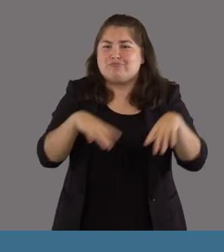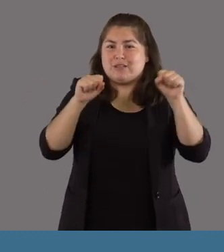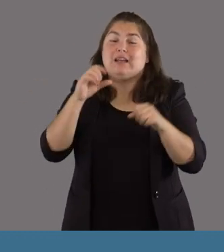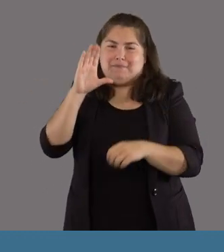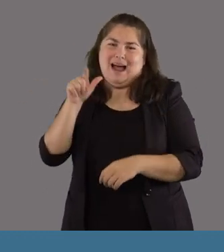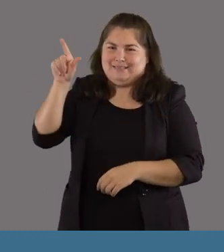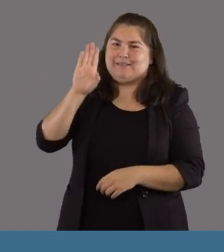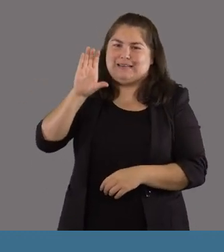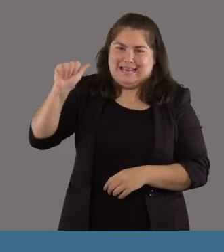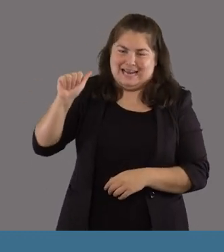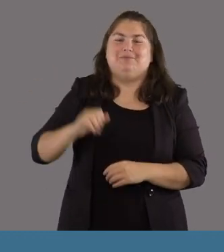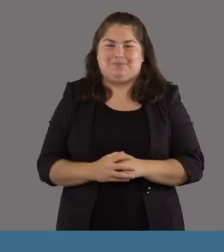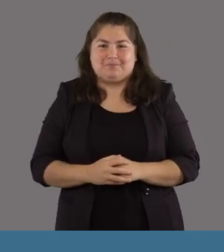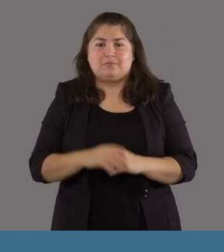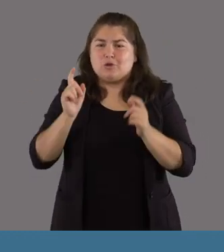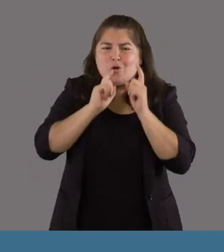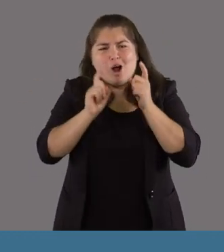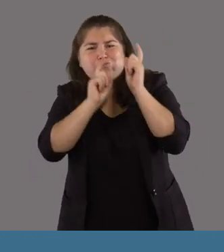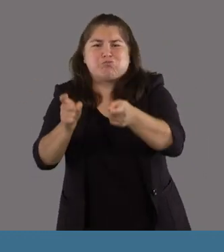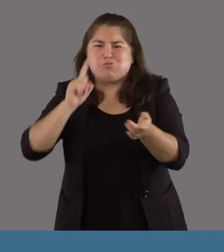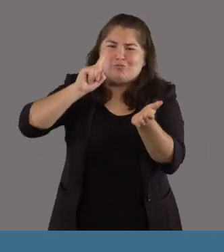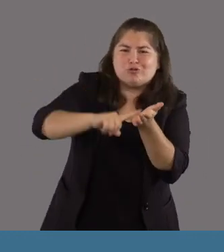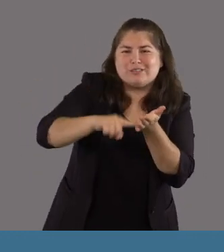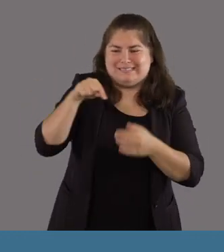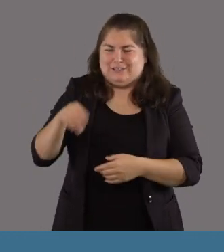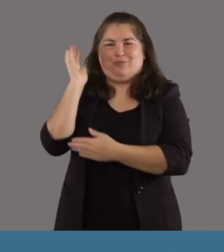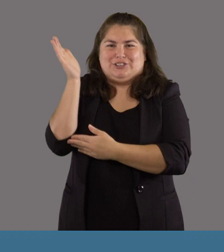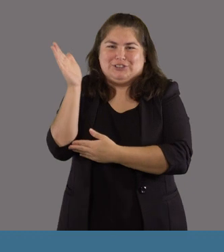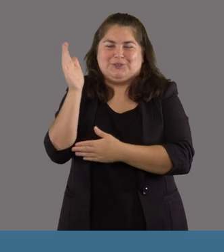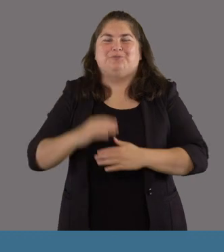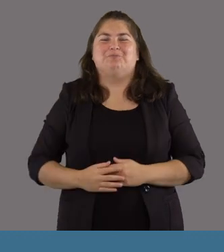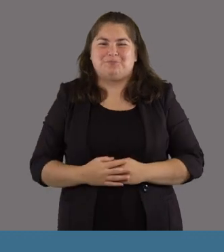Canada Council for the Arts, for the contributions to the research in this presentation.